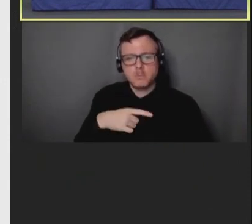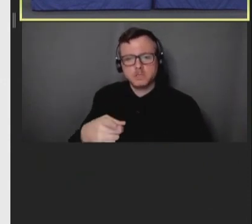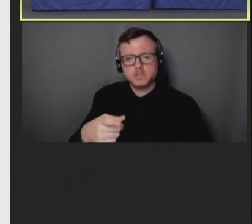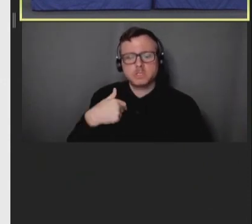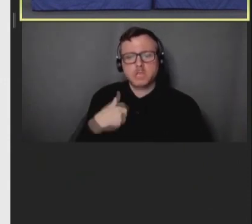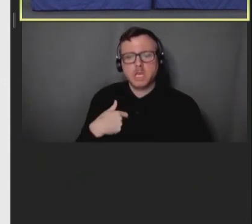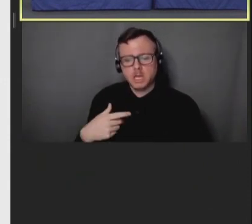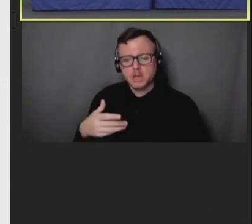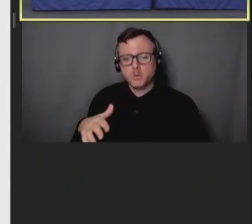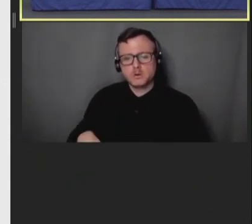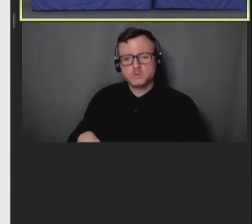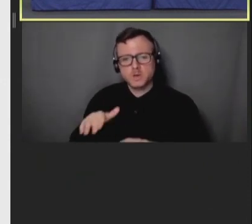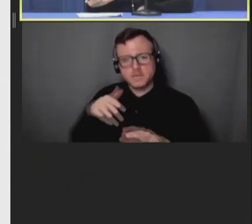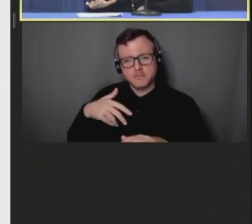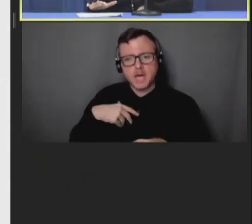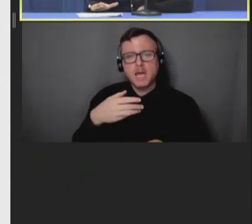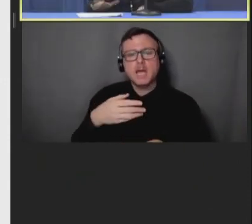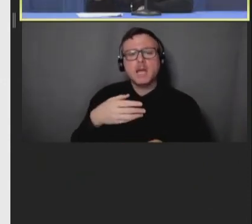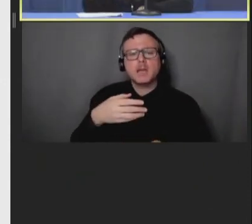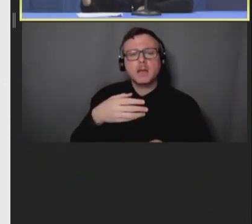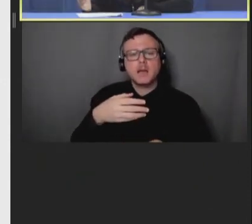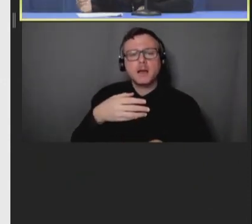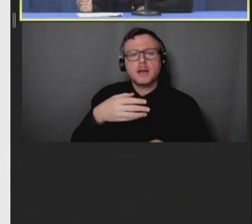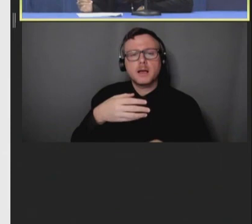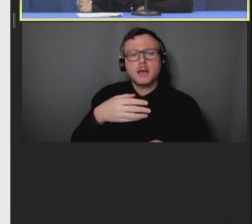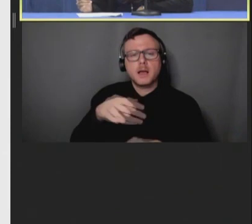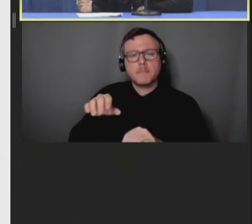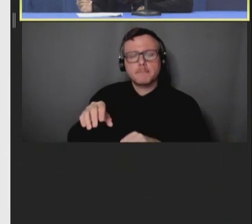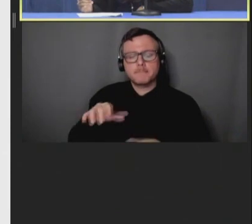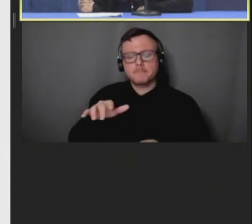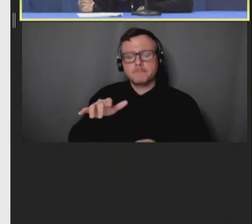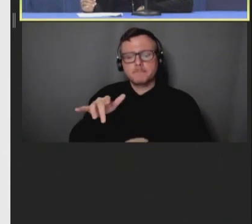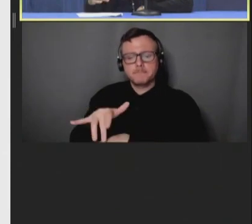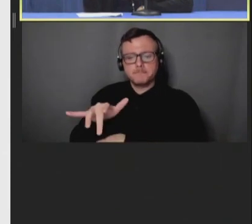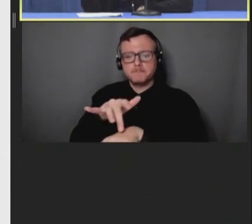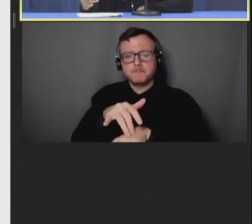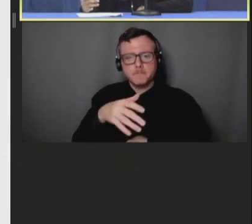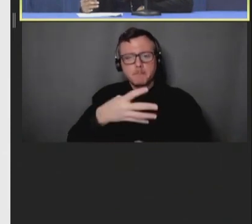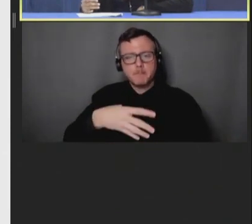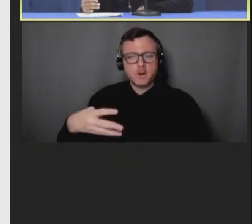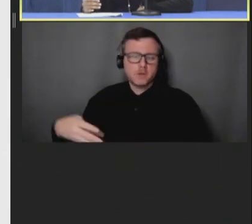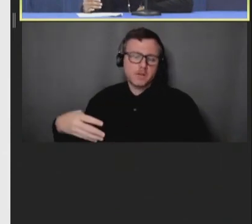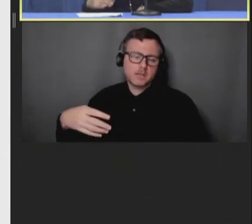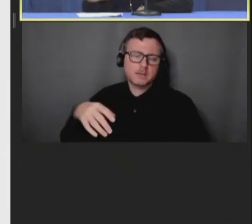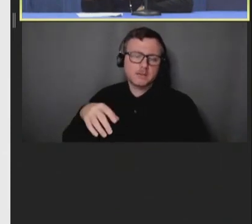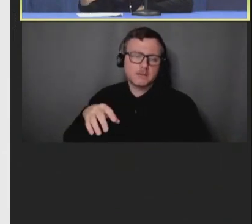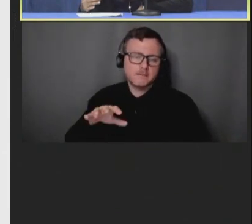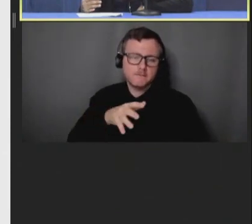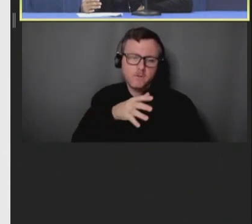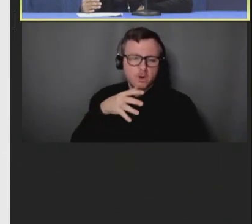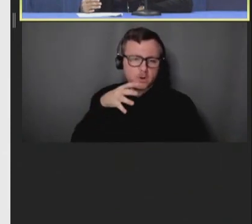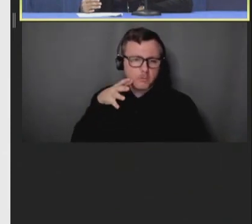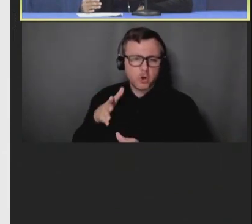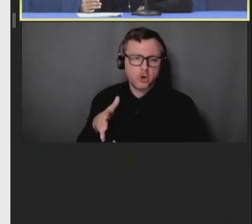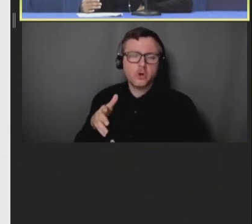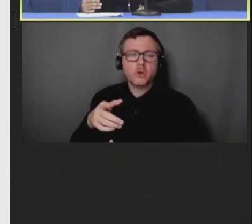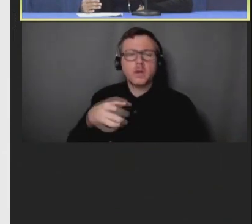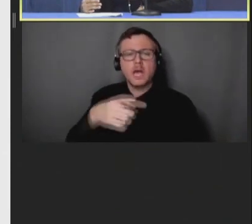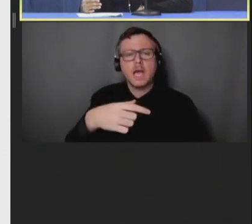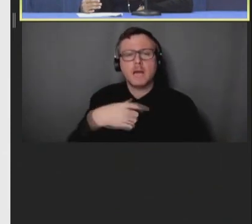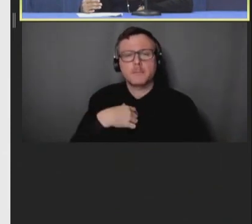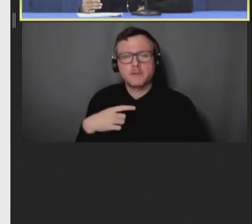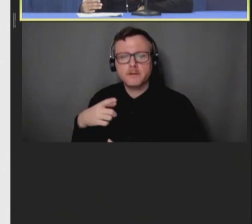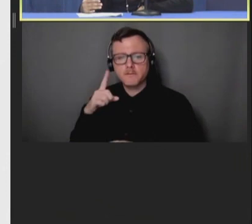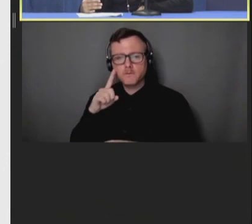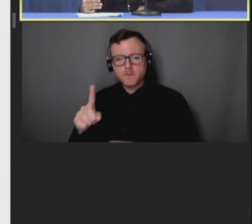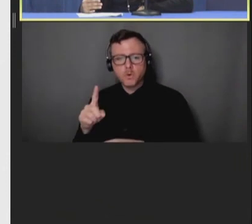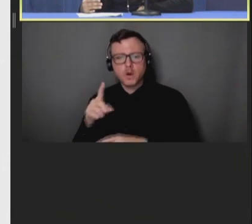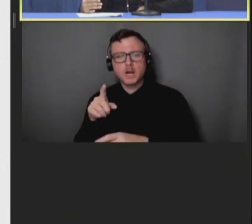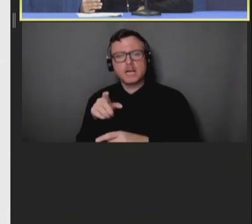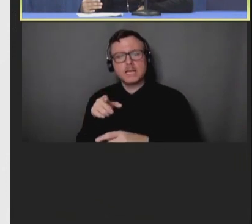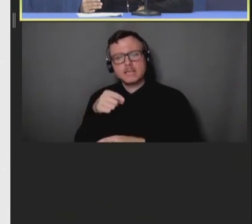so I think the health equity principles of power sharing and co-design are really key